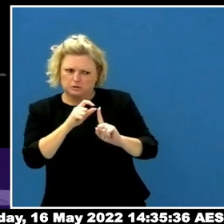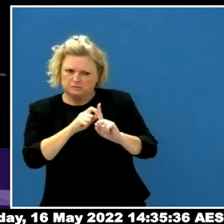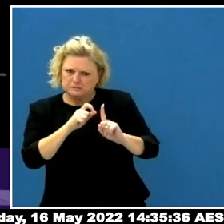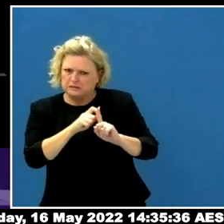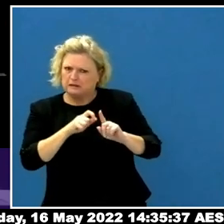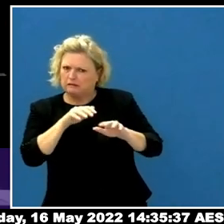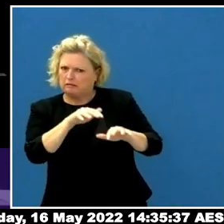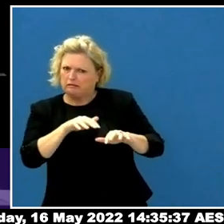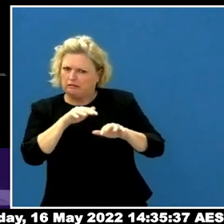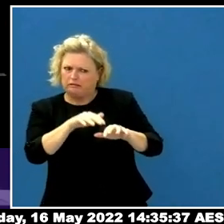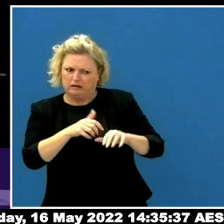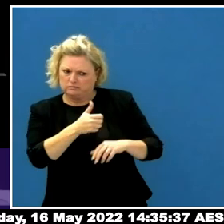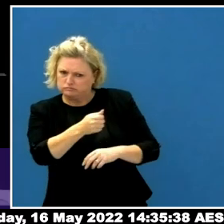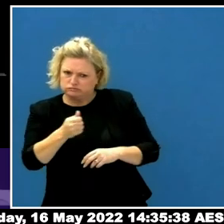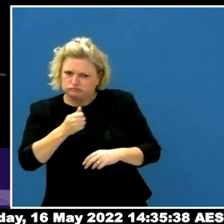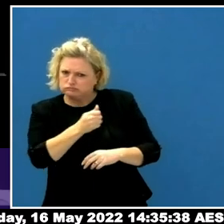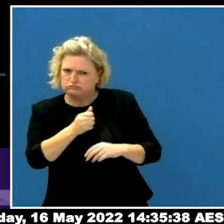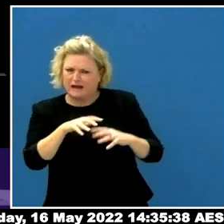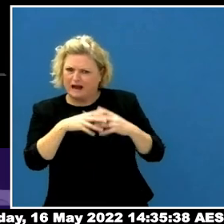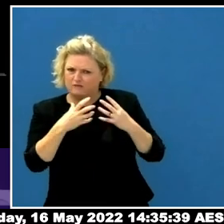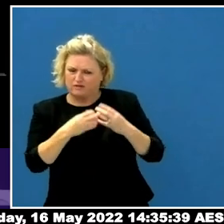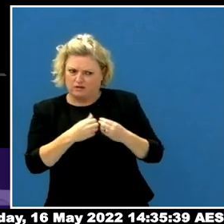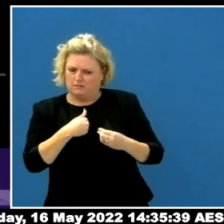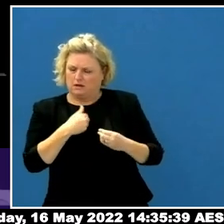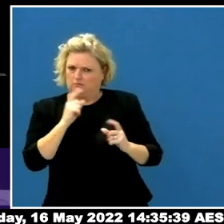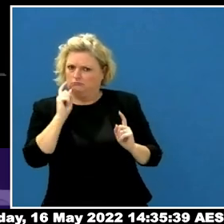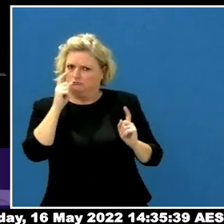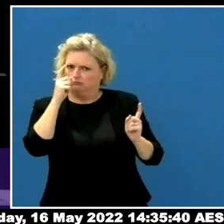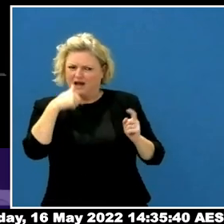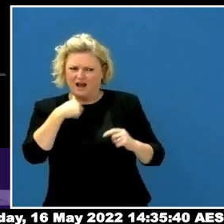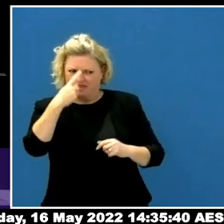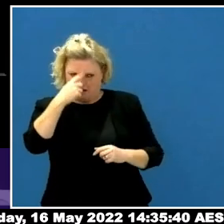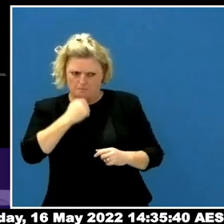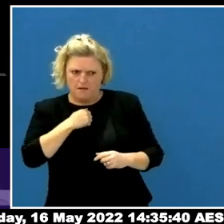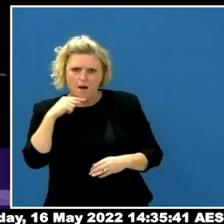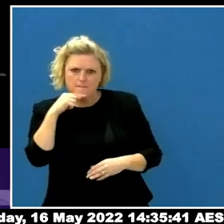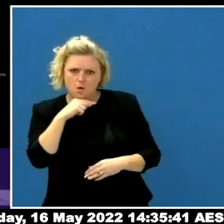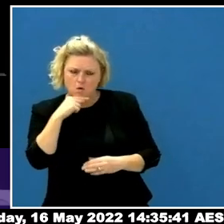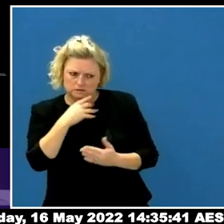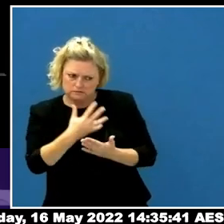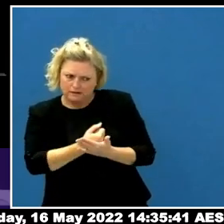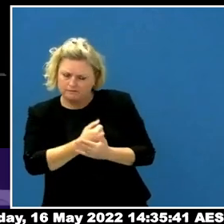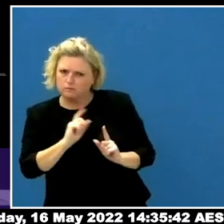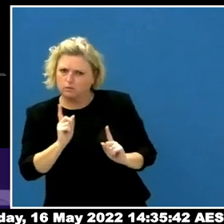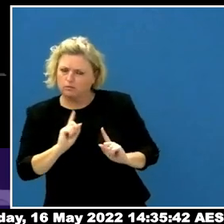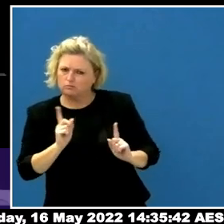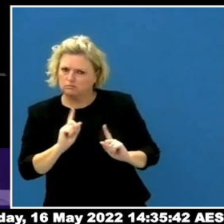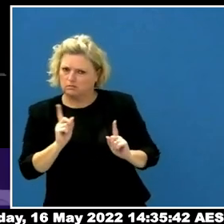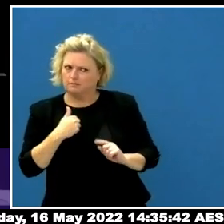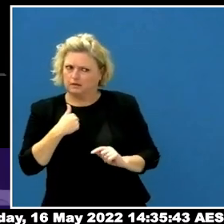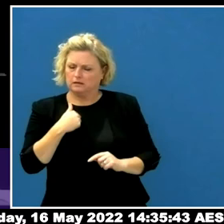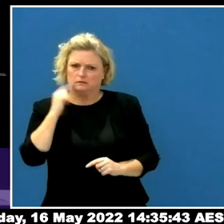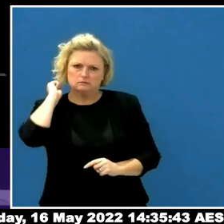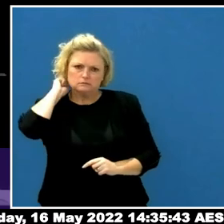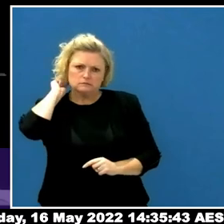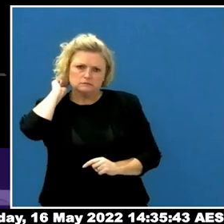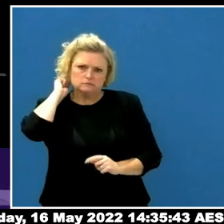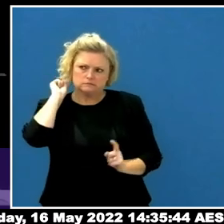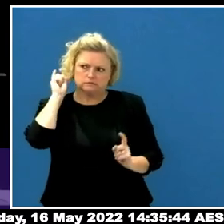my child? MR FOGARTY: Yes.